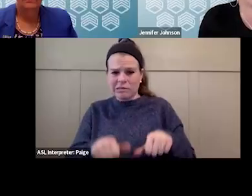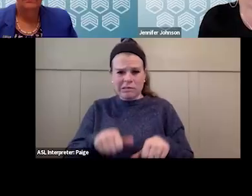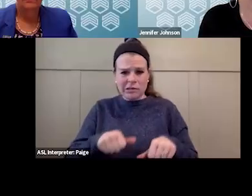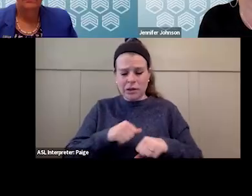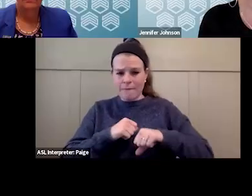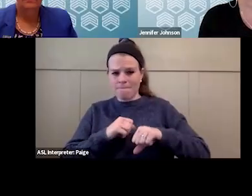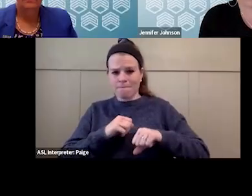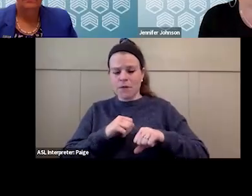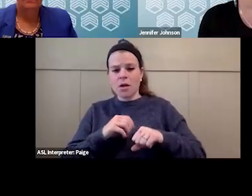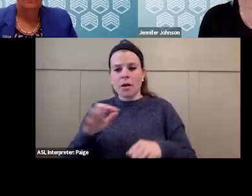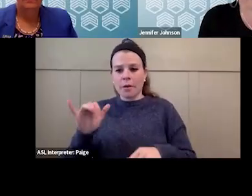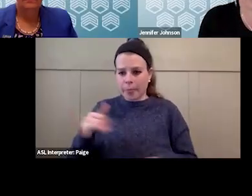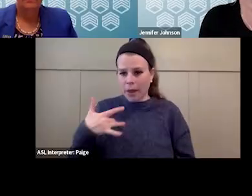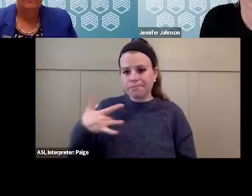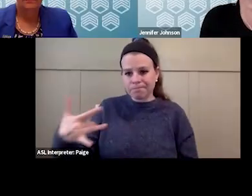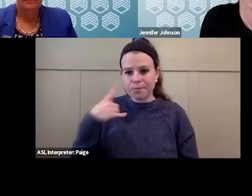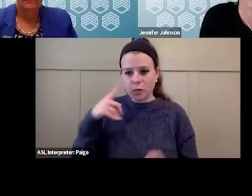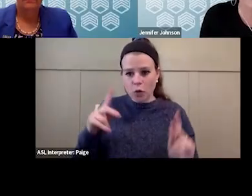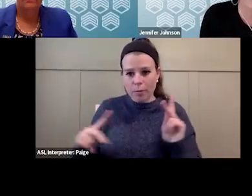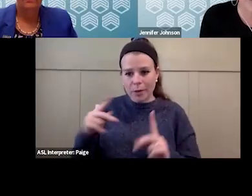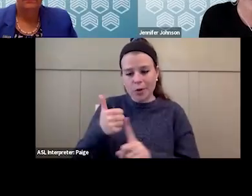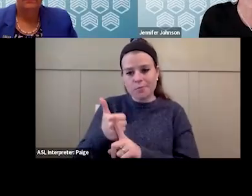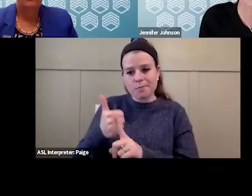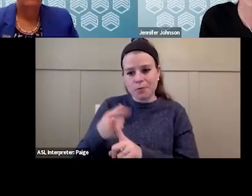people in court with- who are having a mental health crisis have experienced.